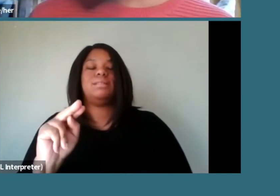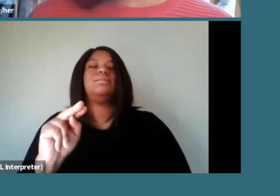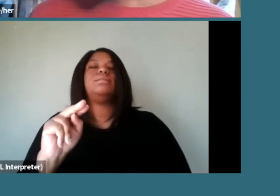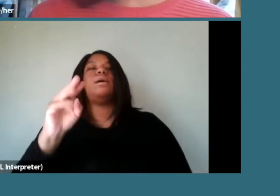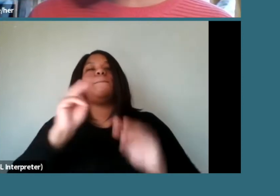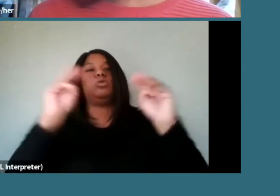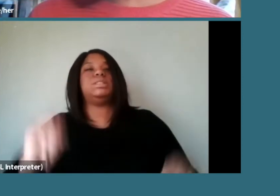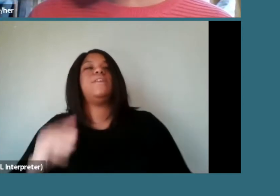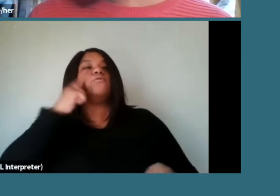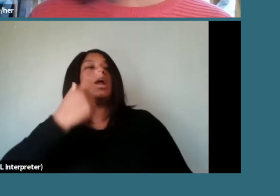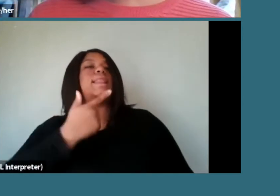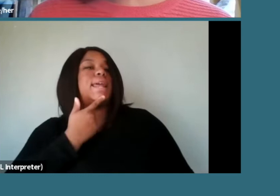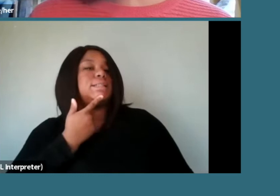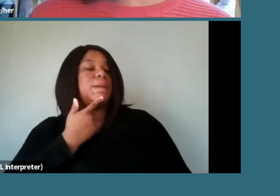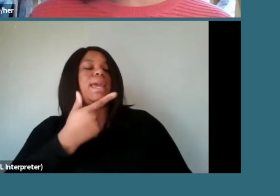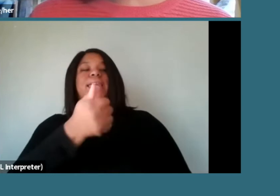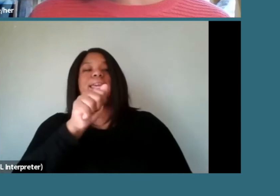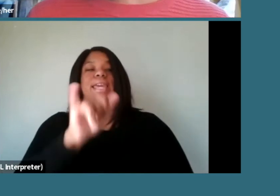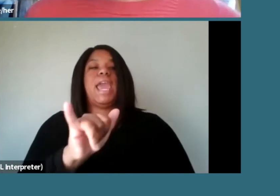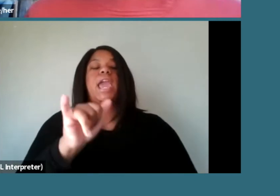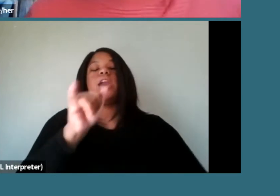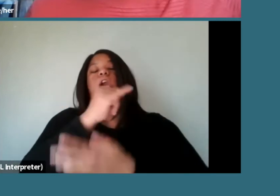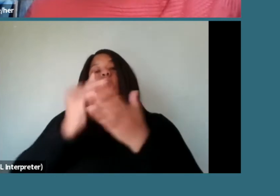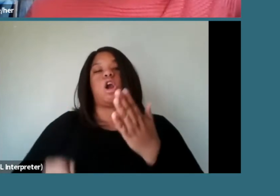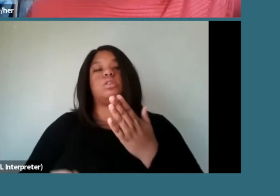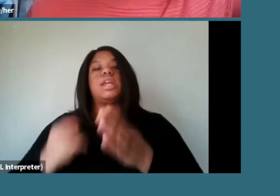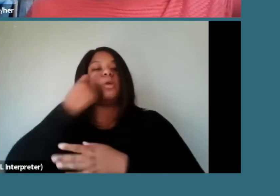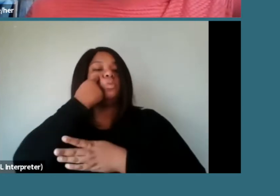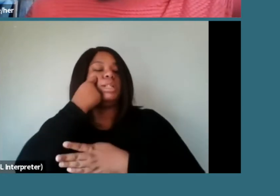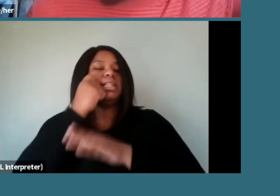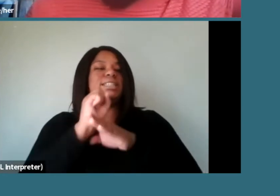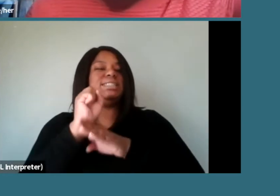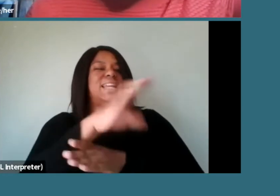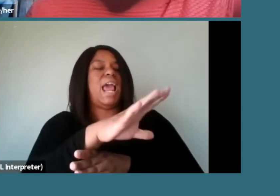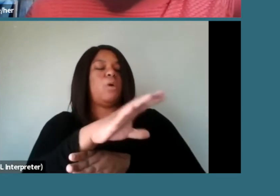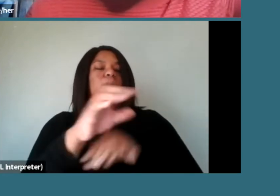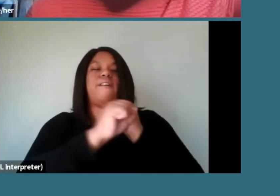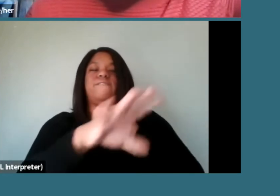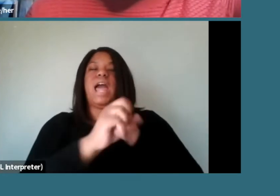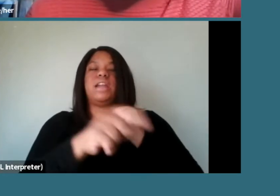And they recently sent out it was a flyer about